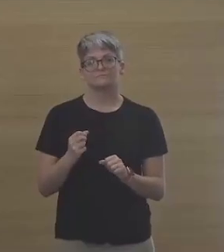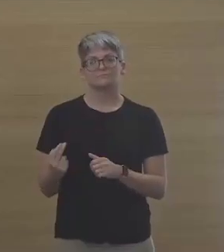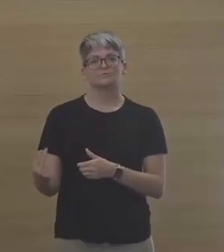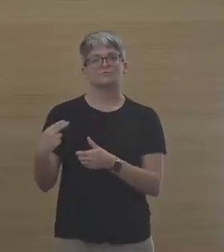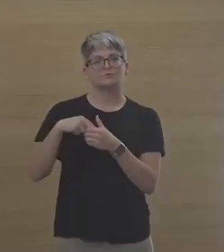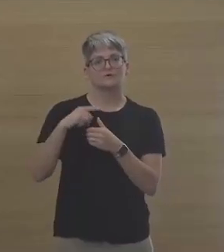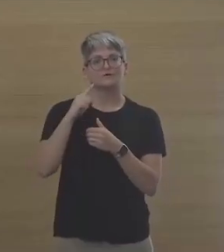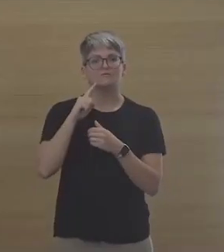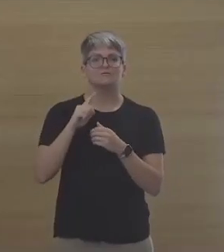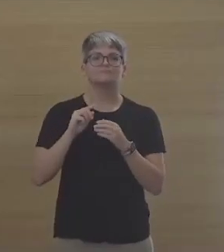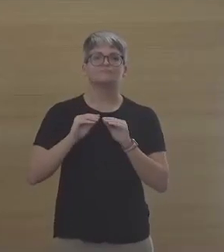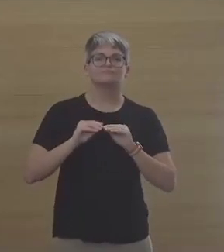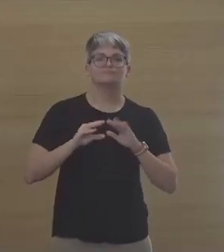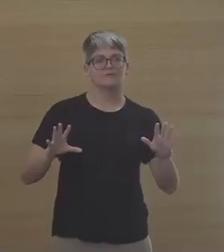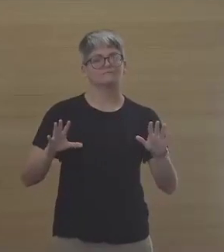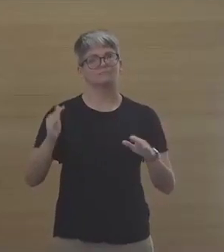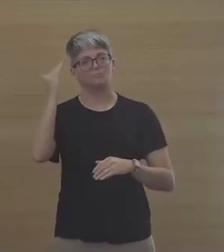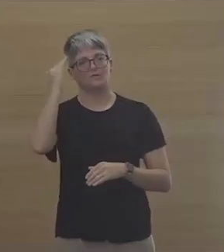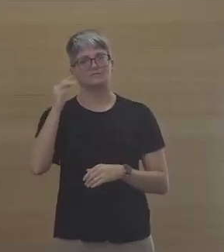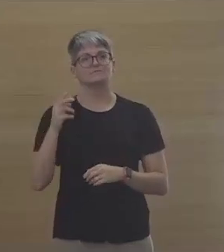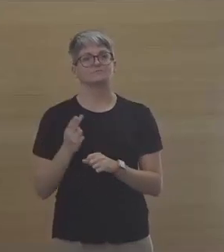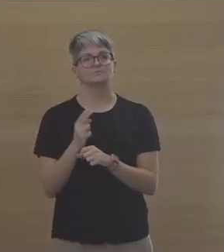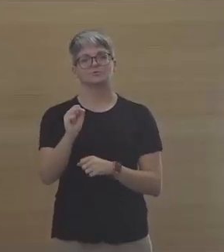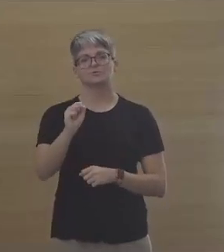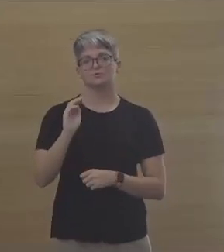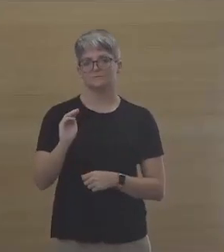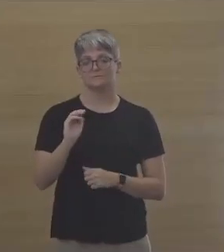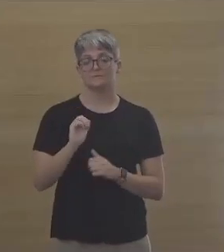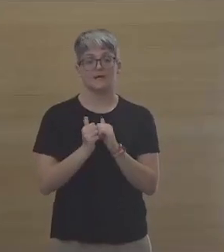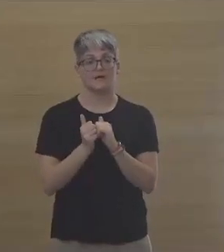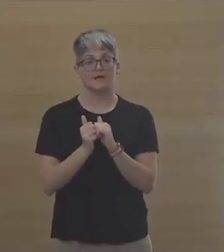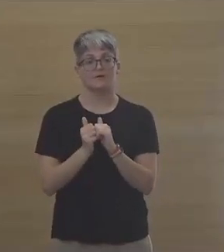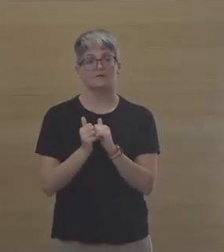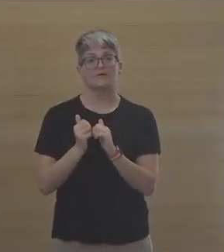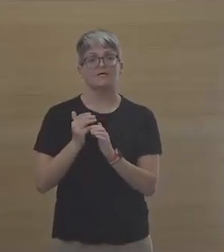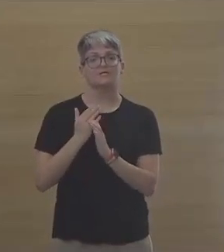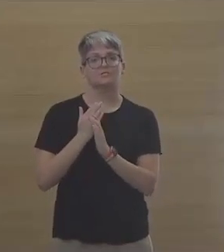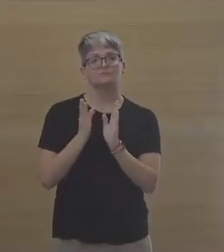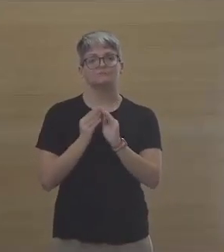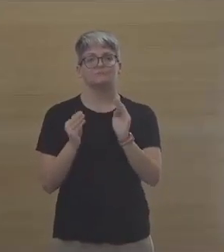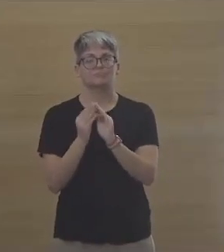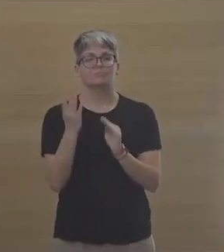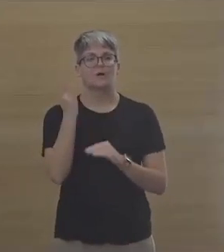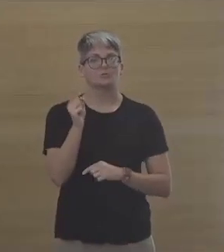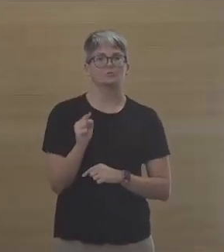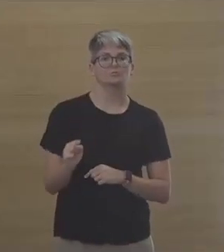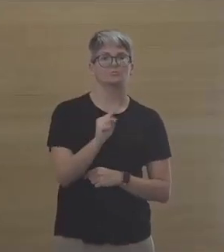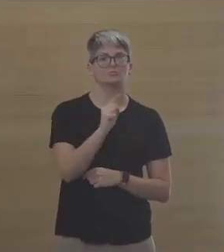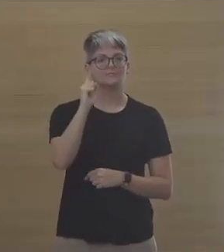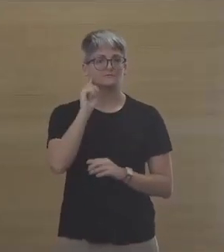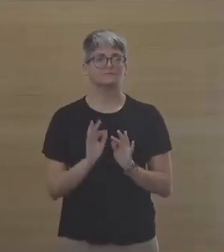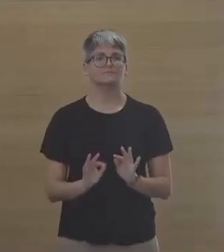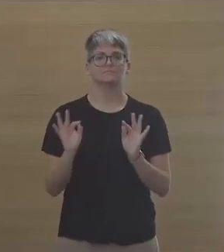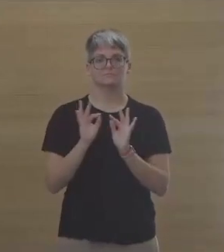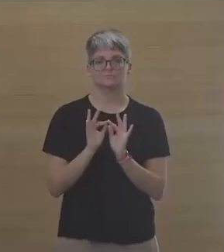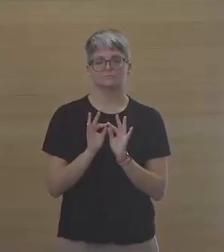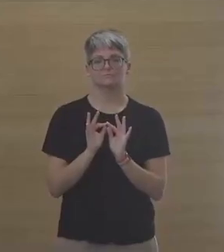social media by sharing why you think it's important to